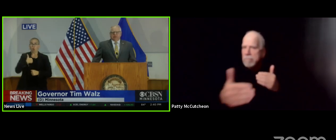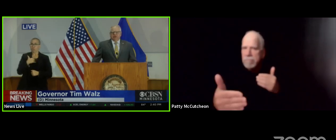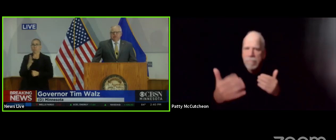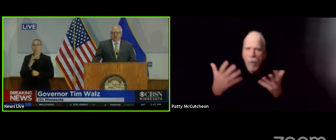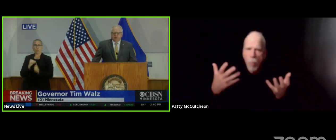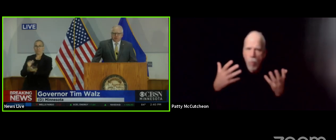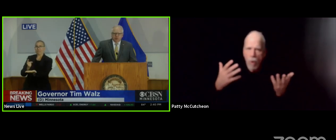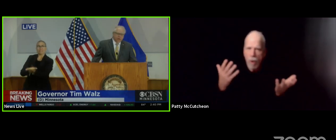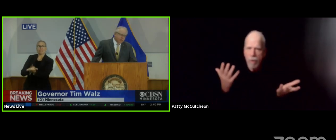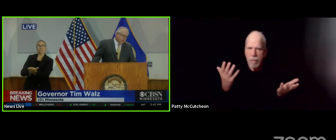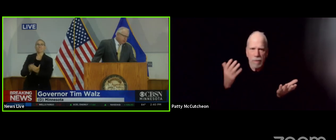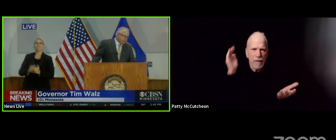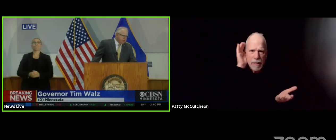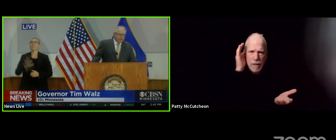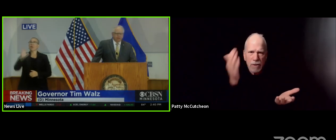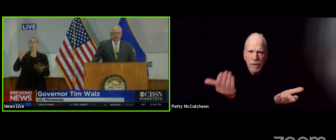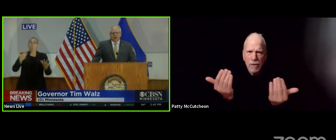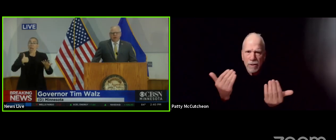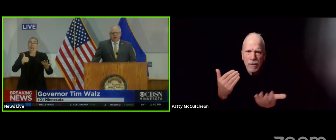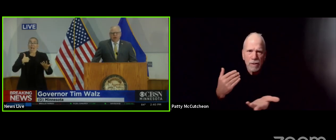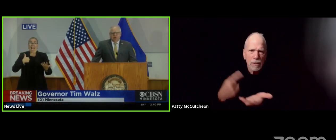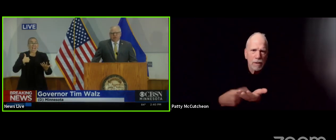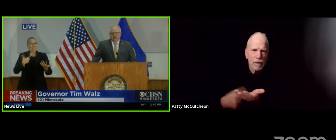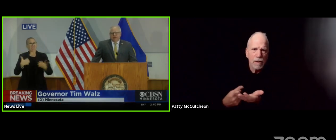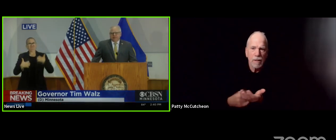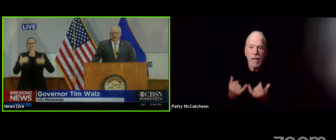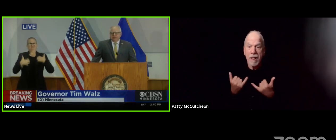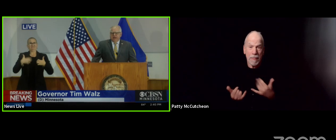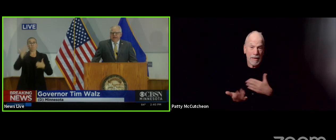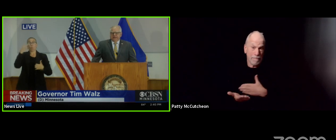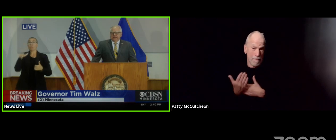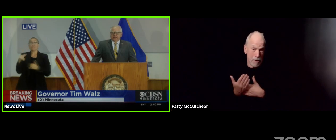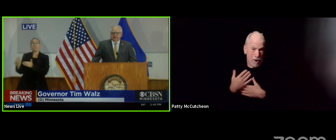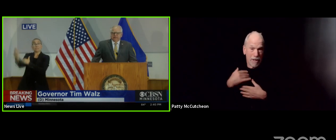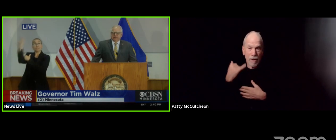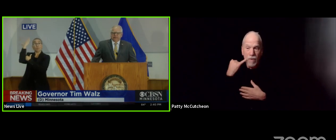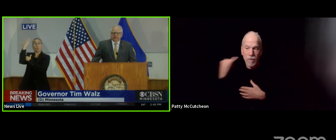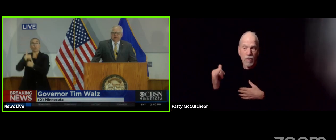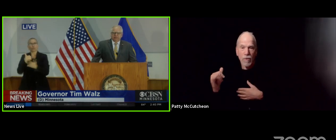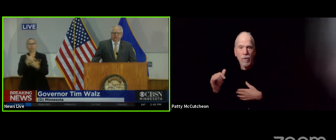ON THE PHONE THIS MORNING, ALONG WITH LIEUTENANT GOVERNOR, WITH THE FAMILIES OF EIGHT FOLKS